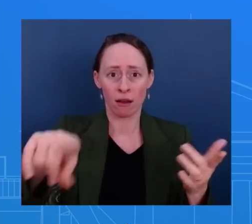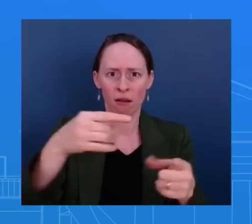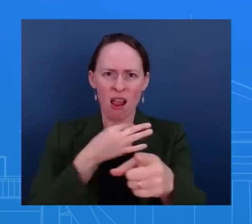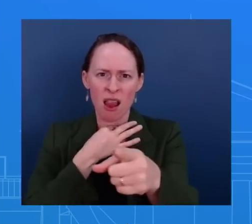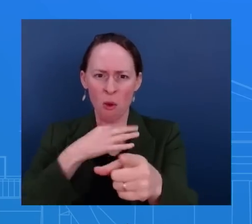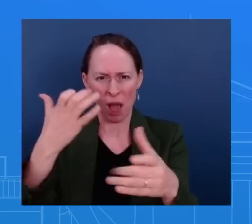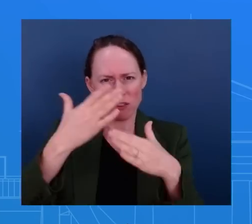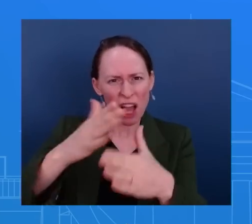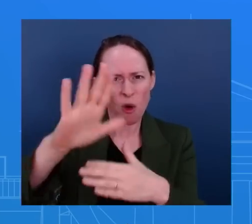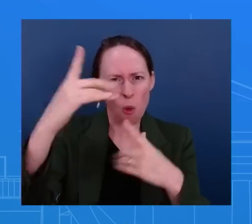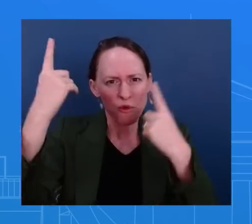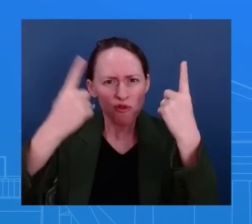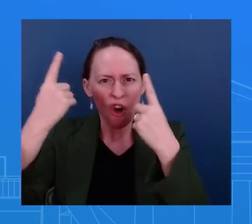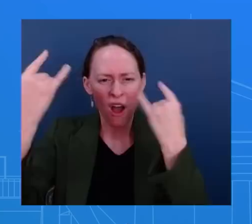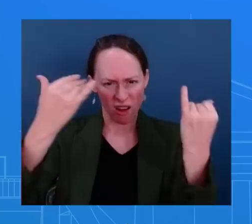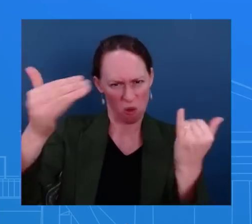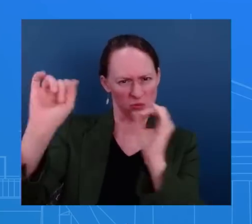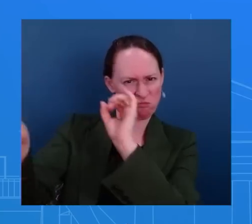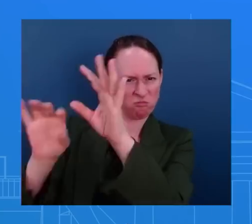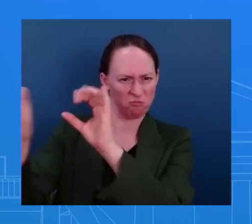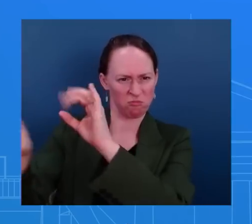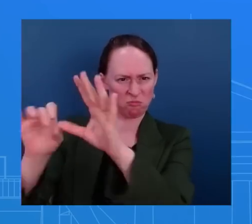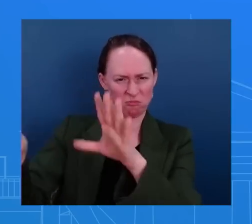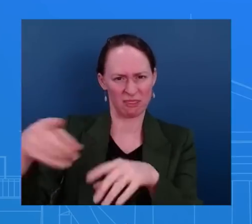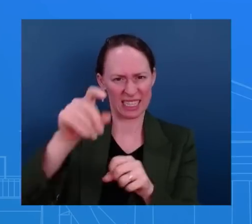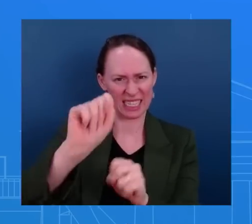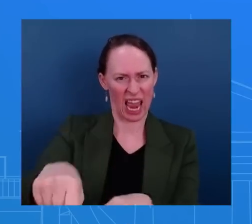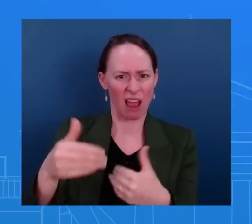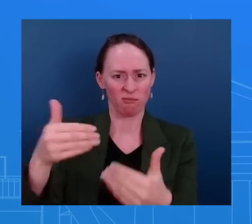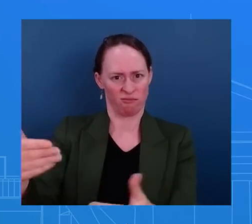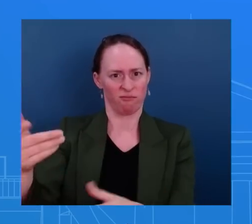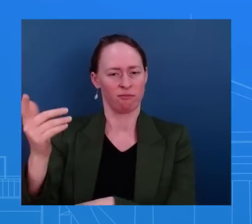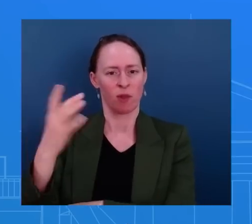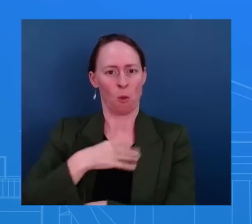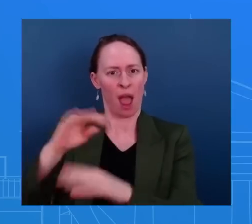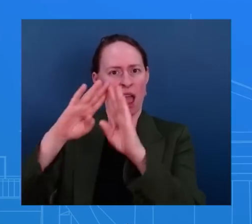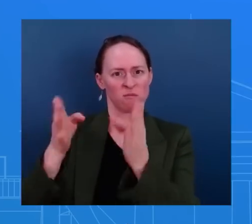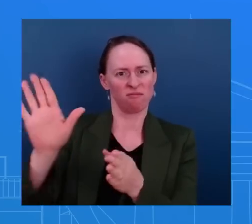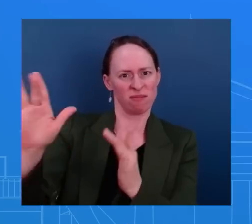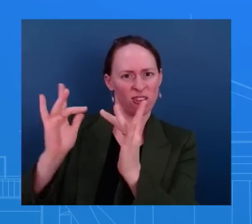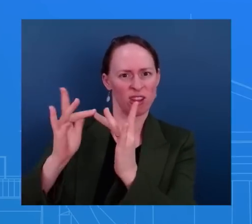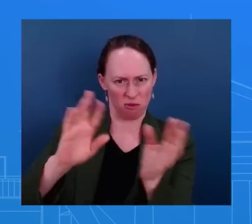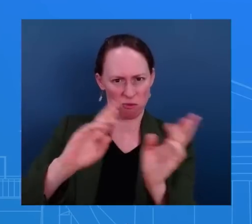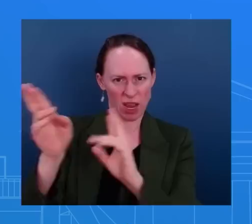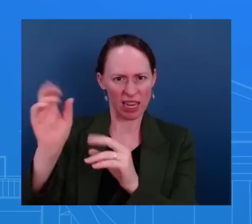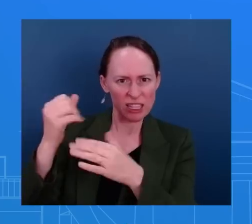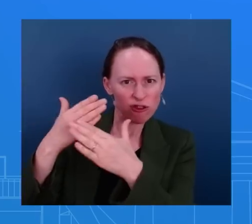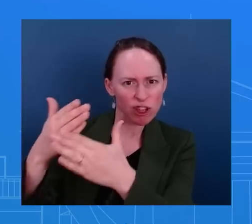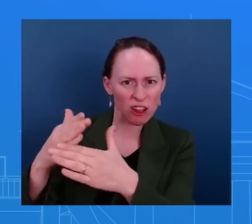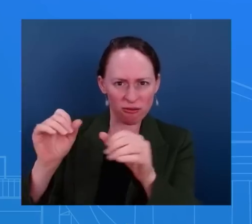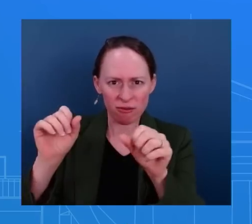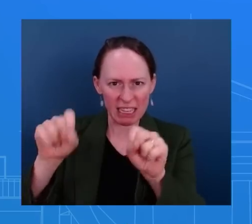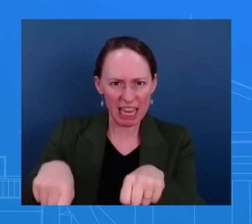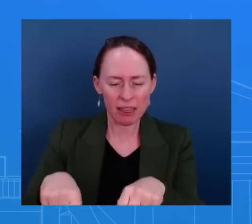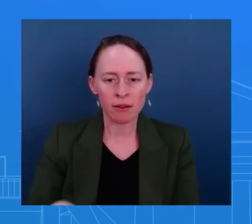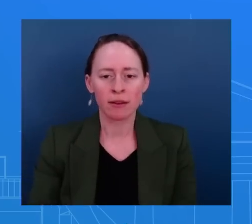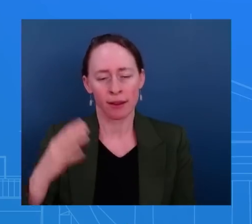can give them their time back. Americans are tired of being played for suckers, and President Biden and Vice President Harris